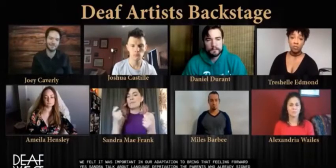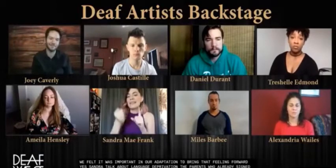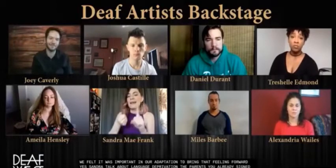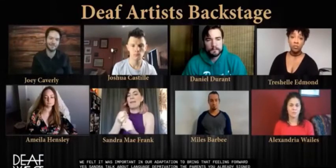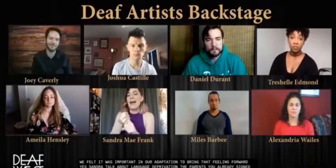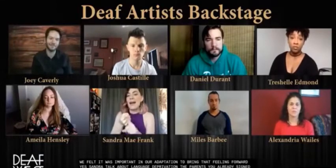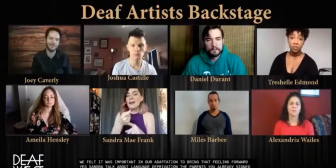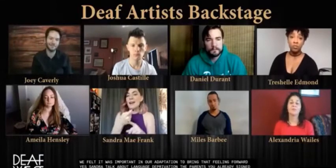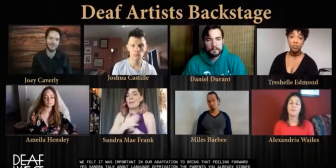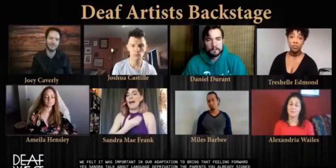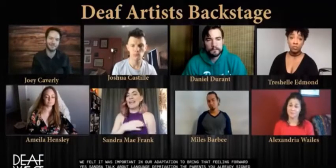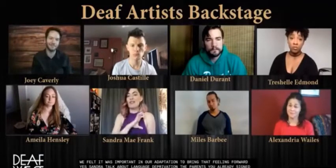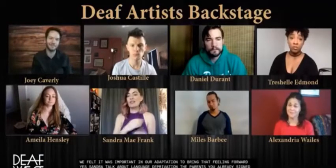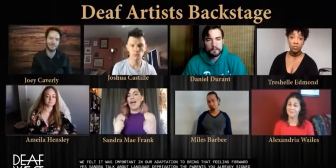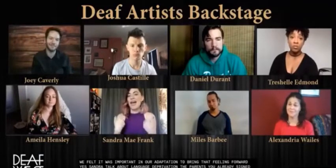Or hearing parents in general.